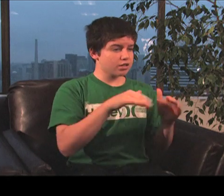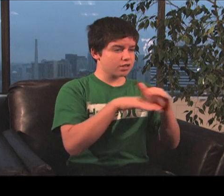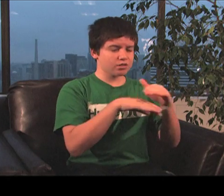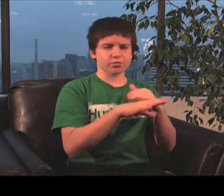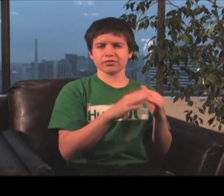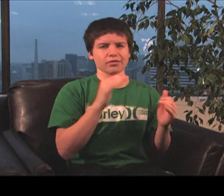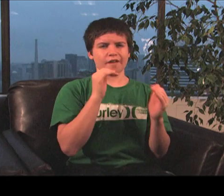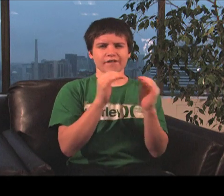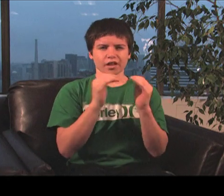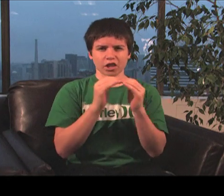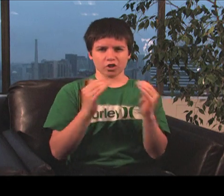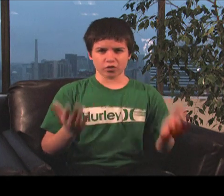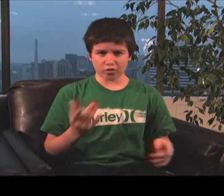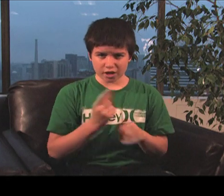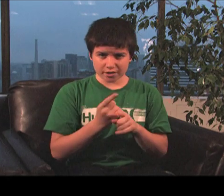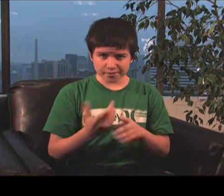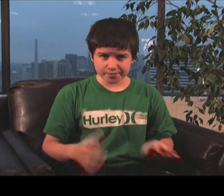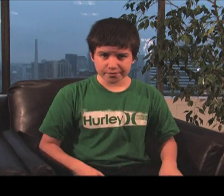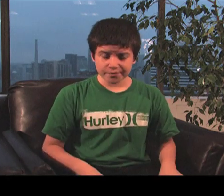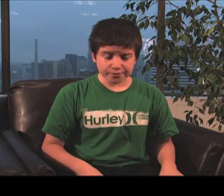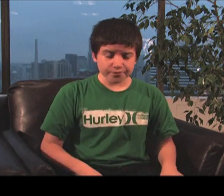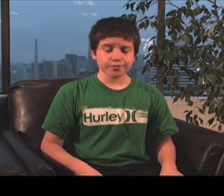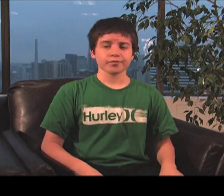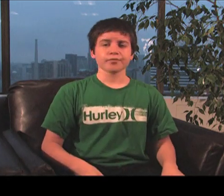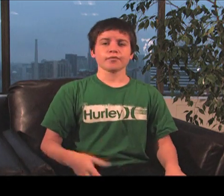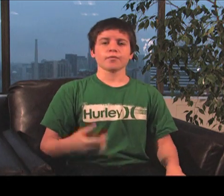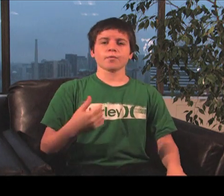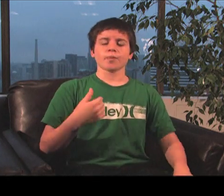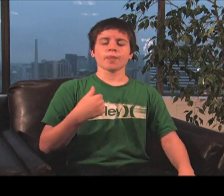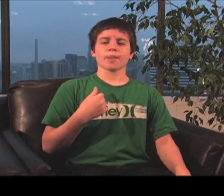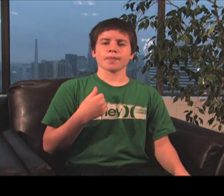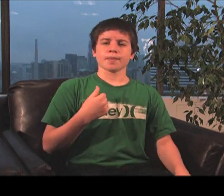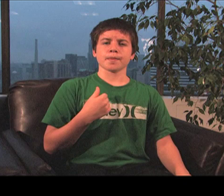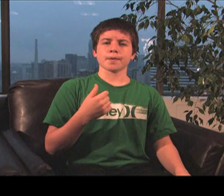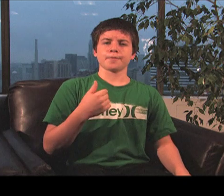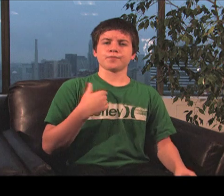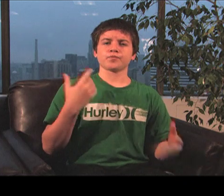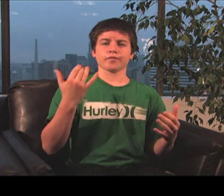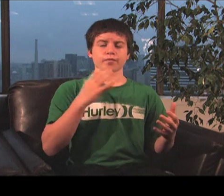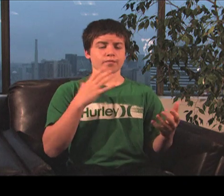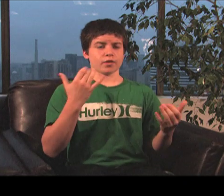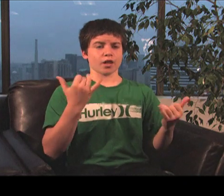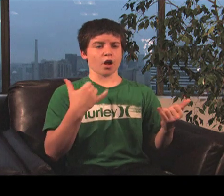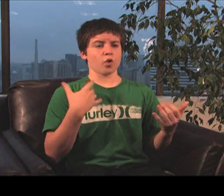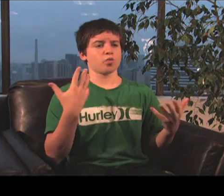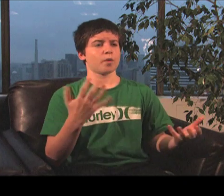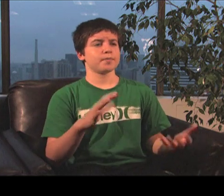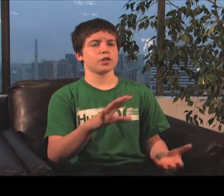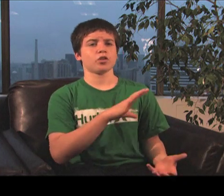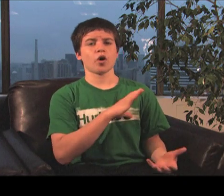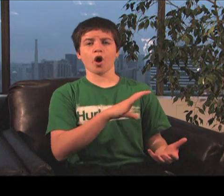he doesn't have to worry about accessible issues, those aren't things that he has to worry about.